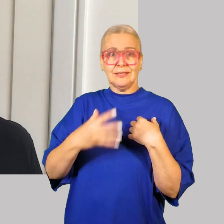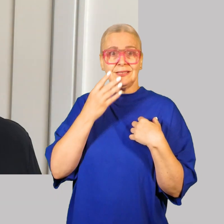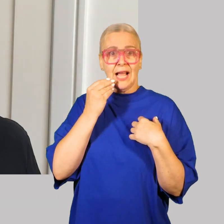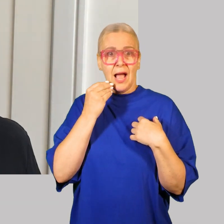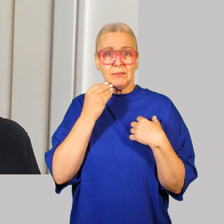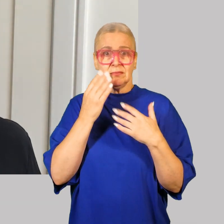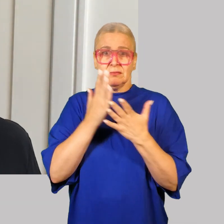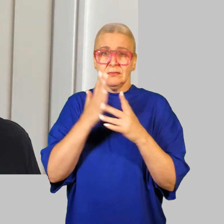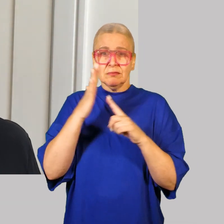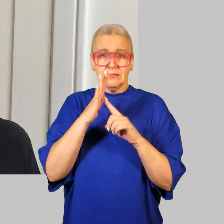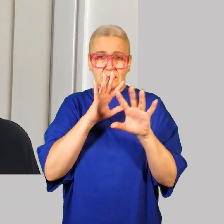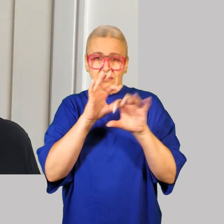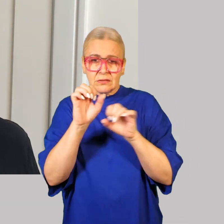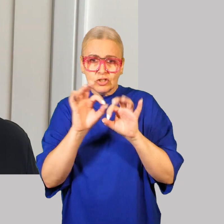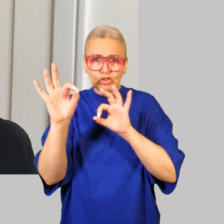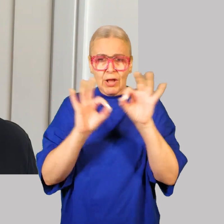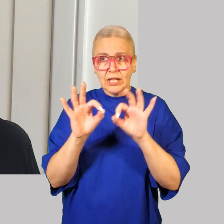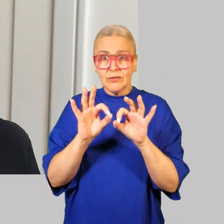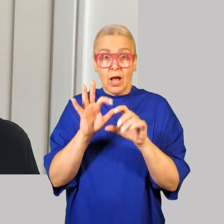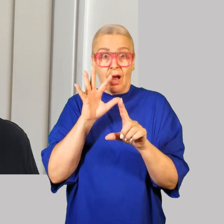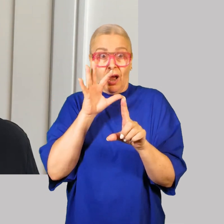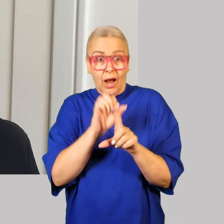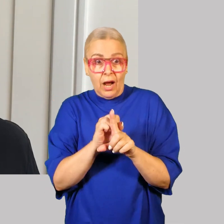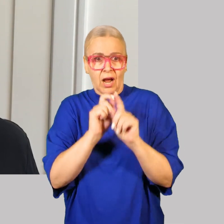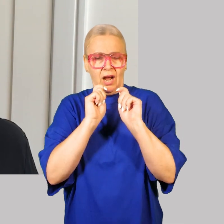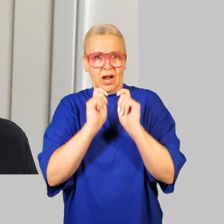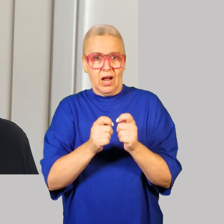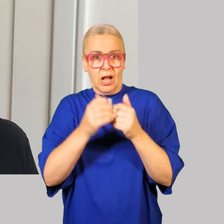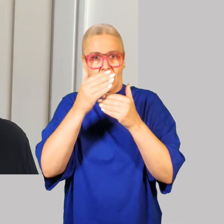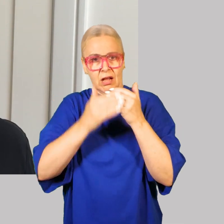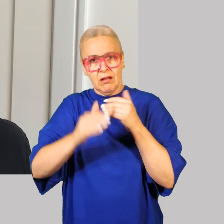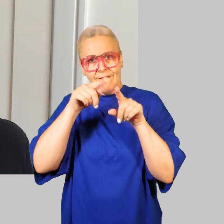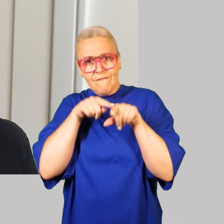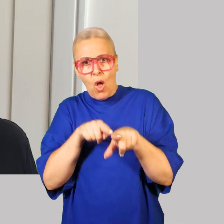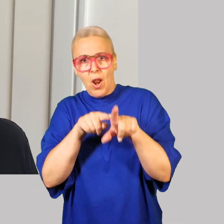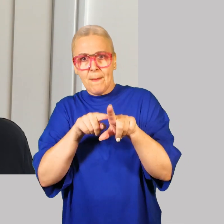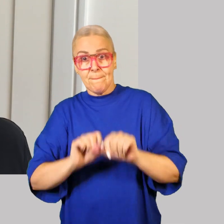identifying strategies for diagnosis, treatment and longterm follow-up that